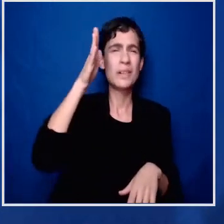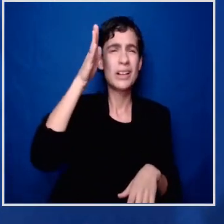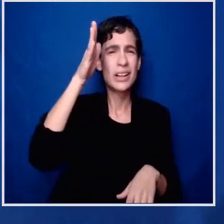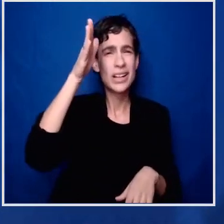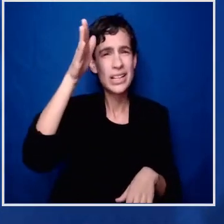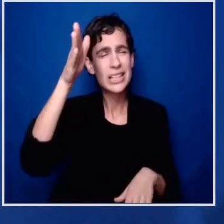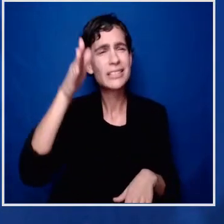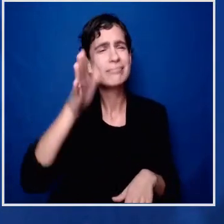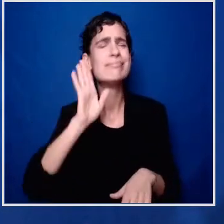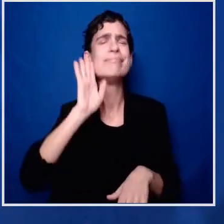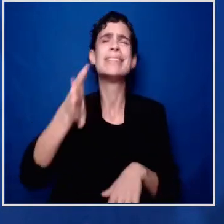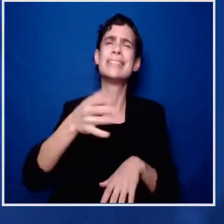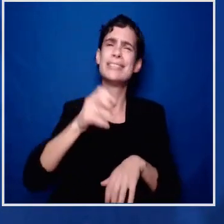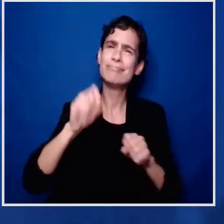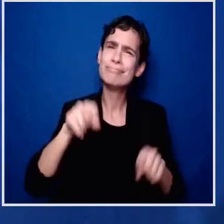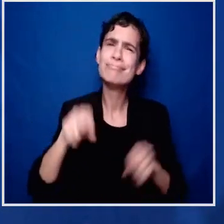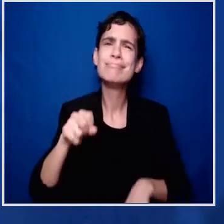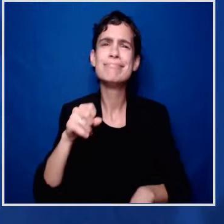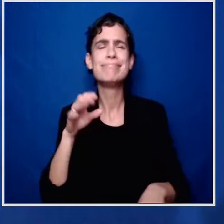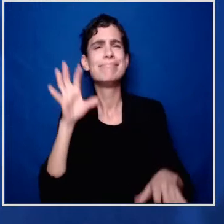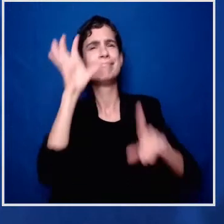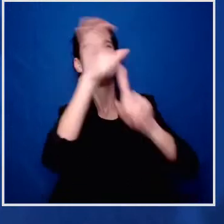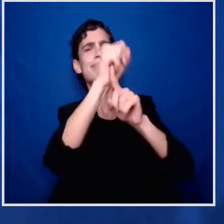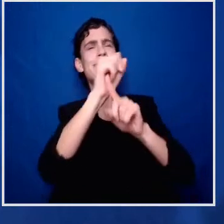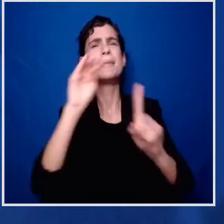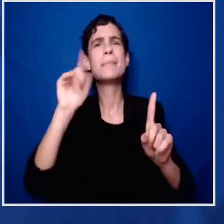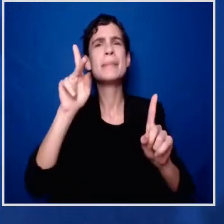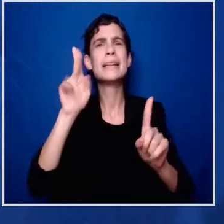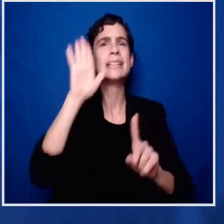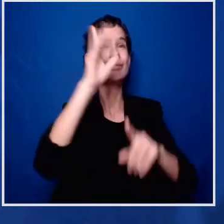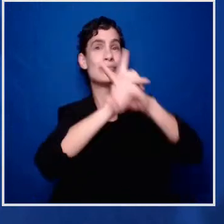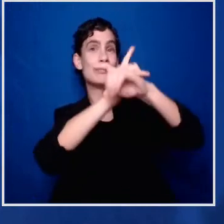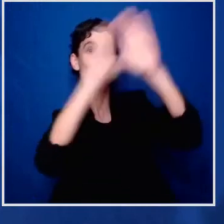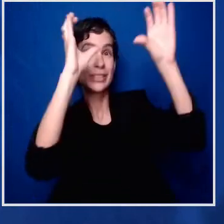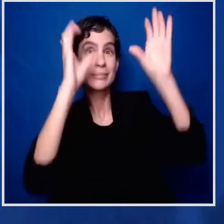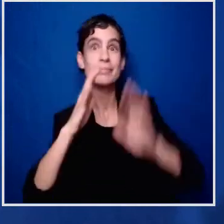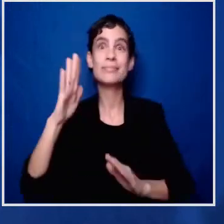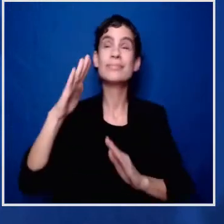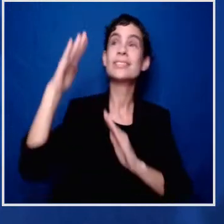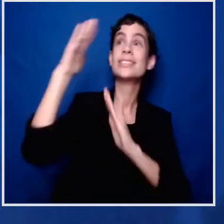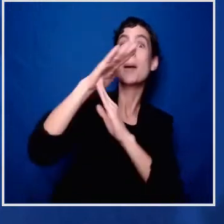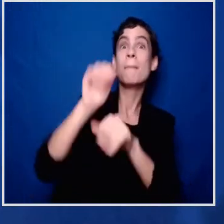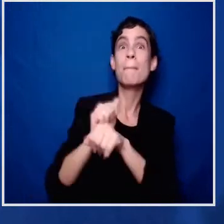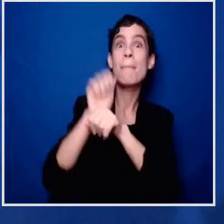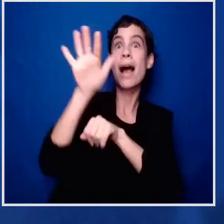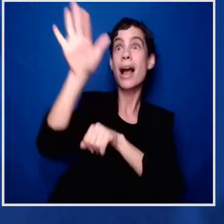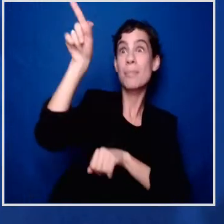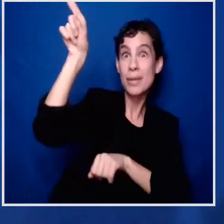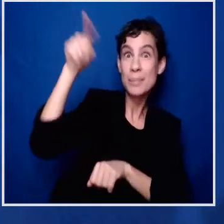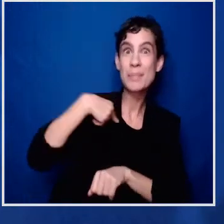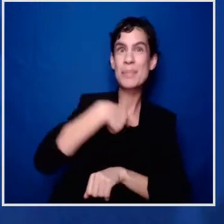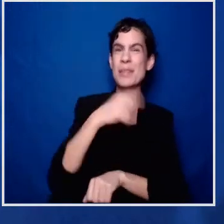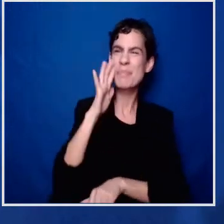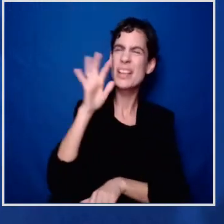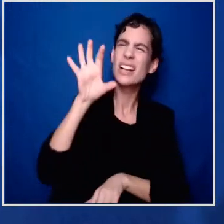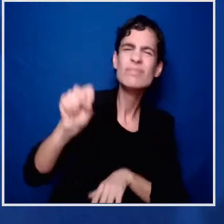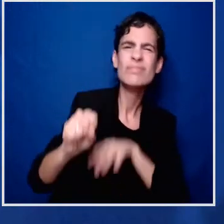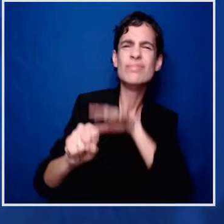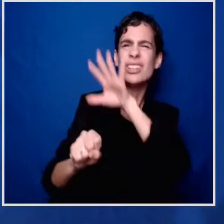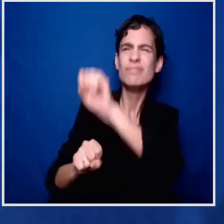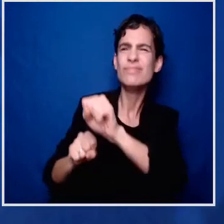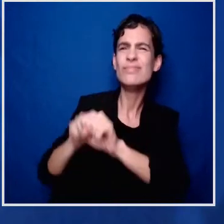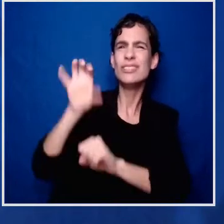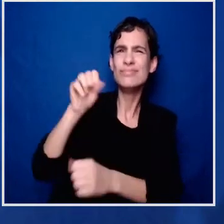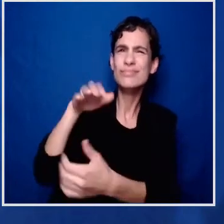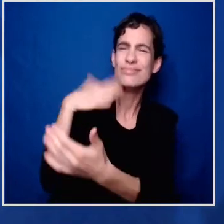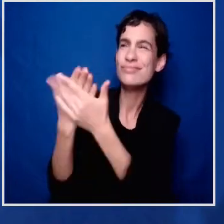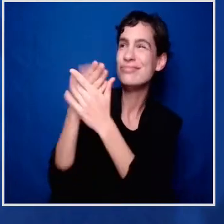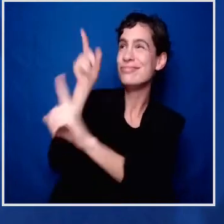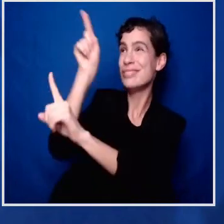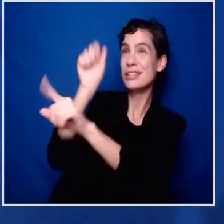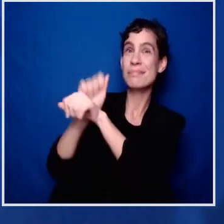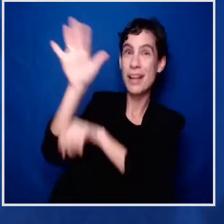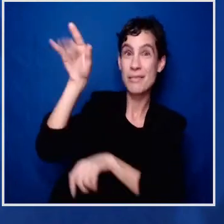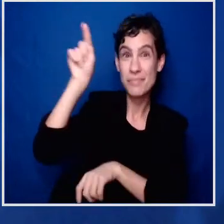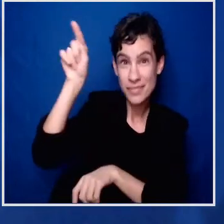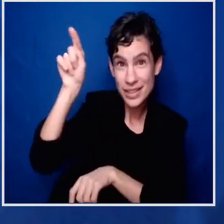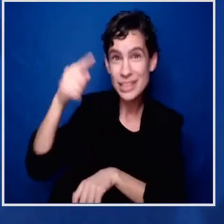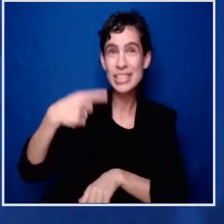MOUNTAIN TOP.